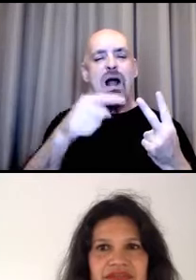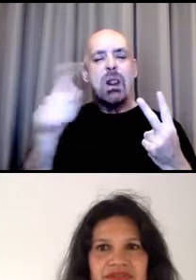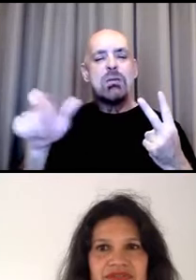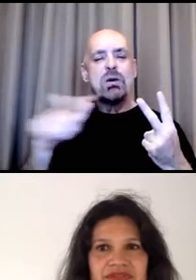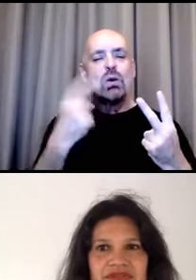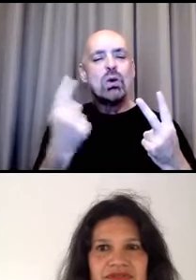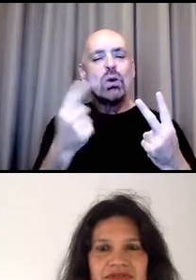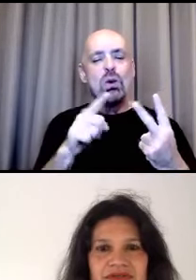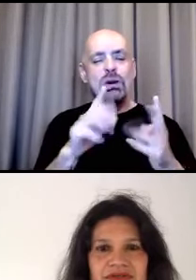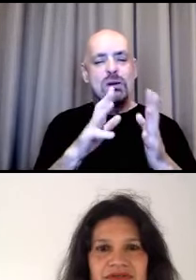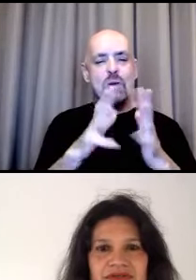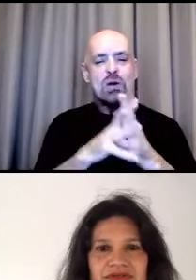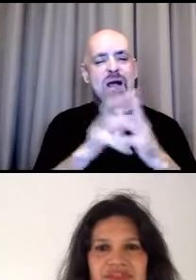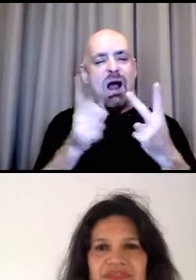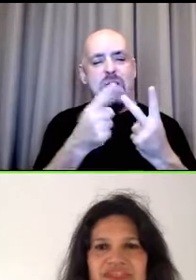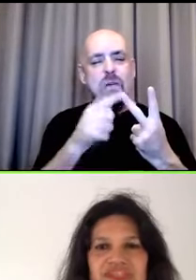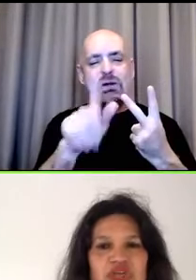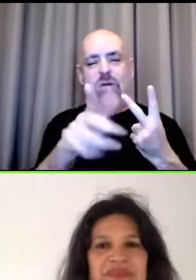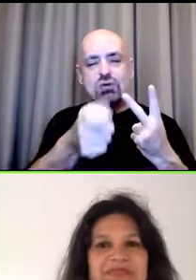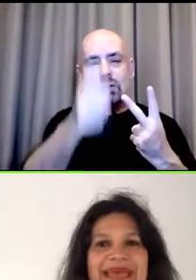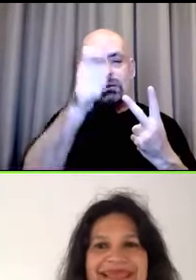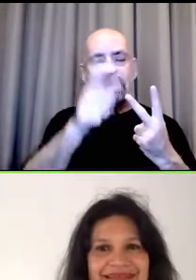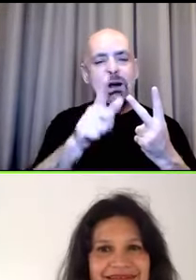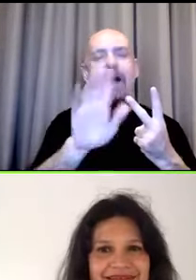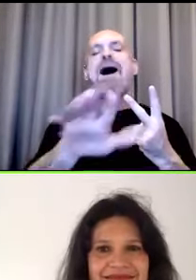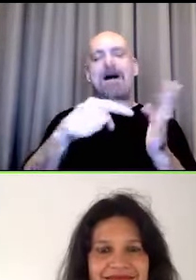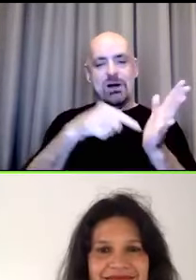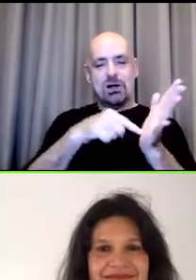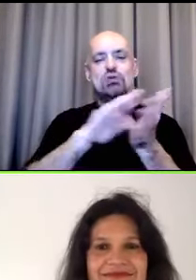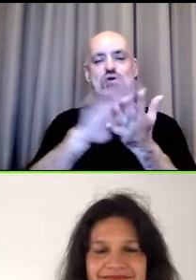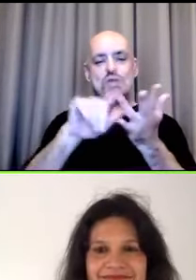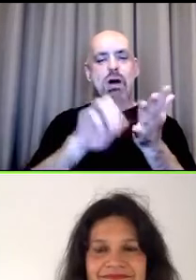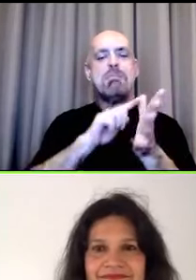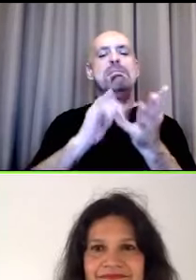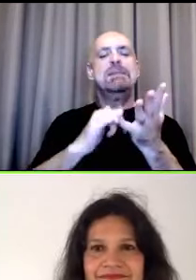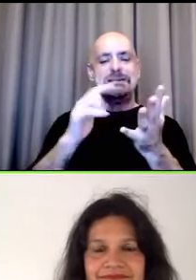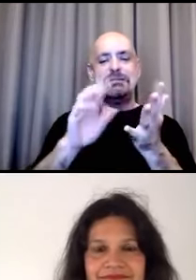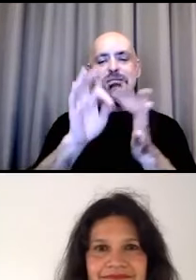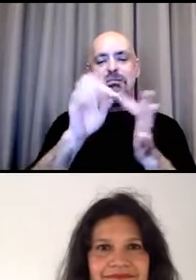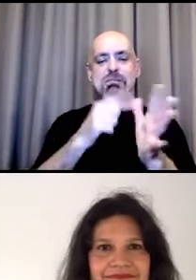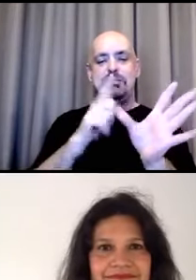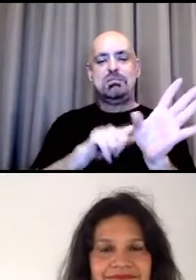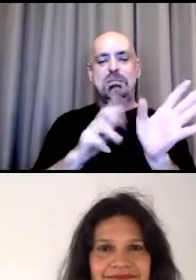and as a fellow Alumni of the university honorary degree from